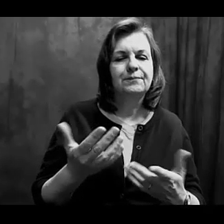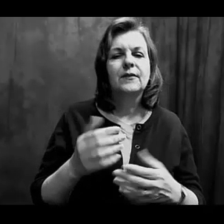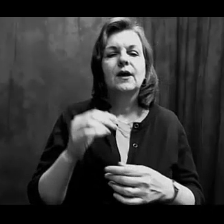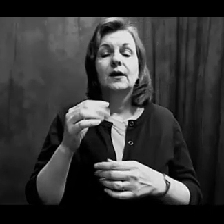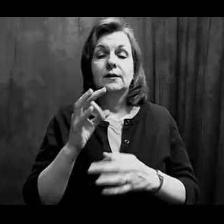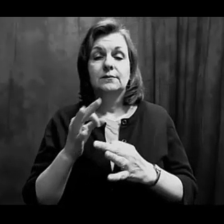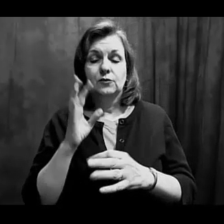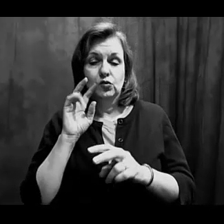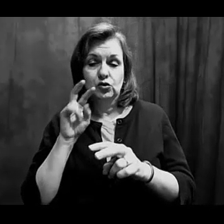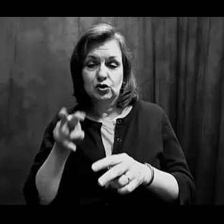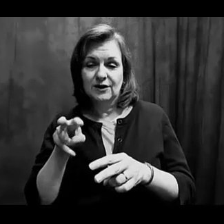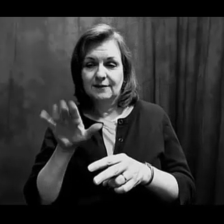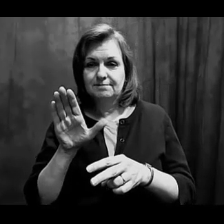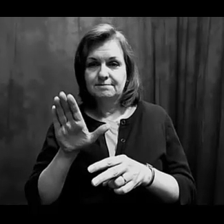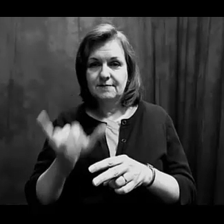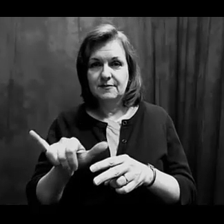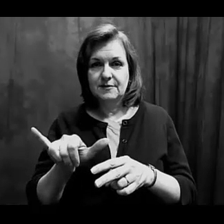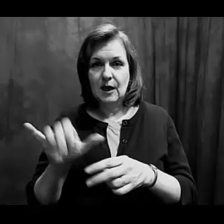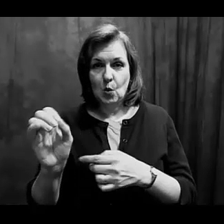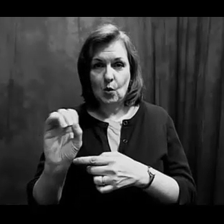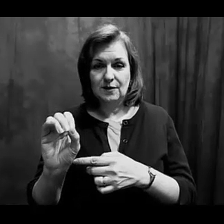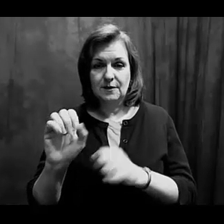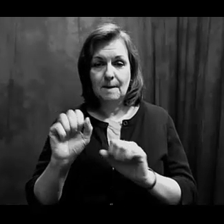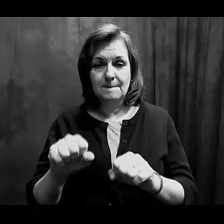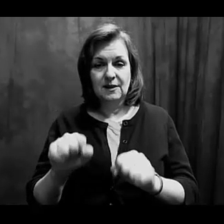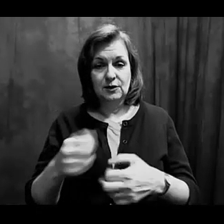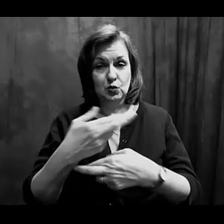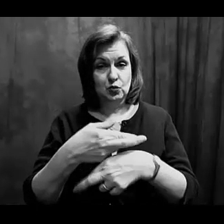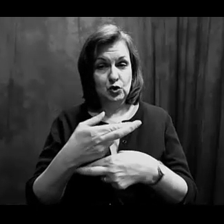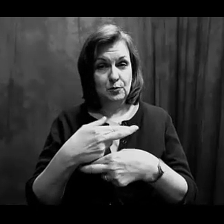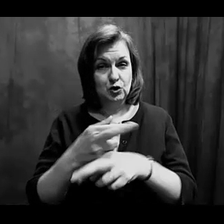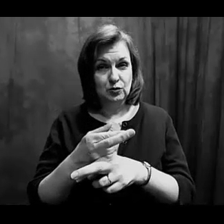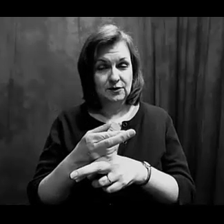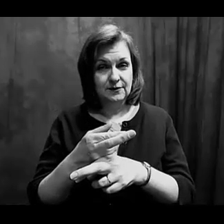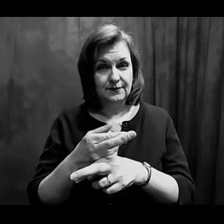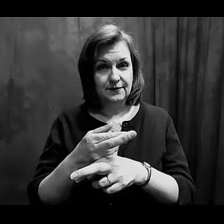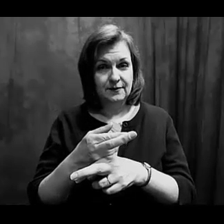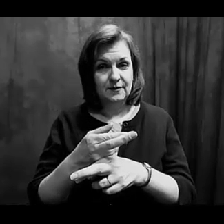that you are familiar with really we have to look at their ability to reproduce